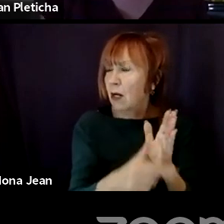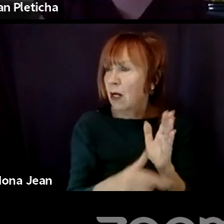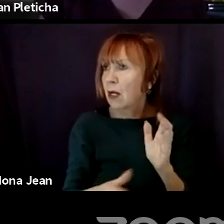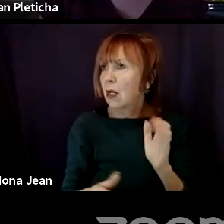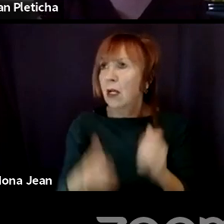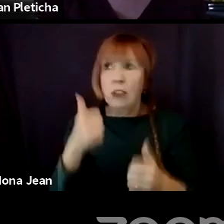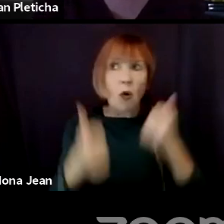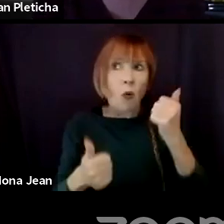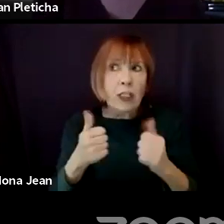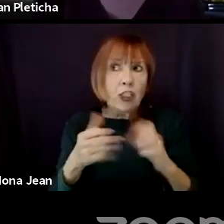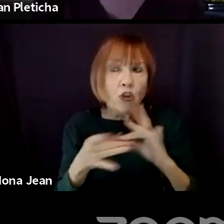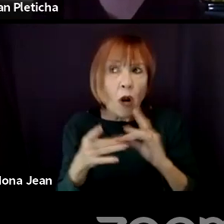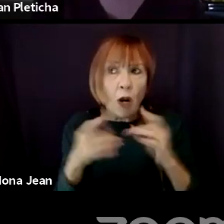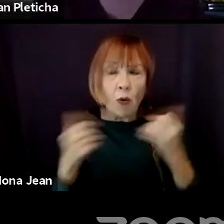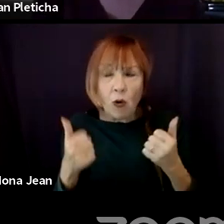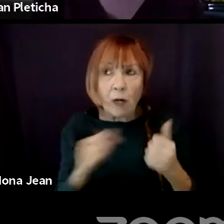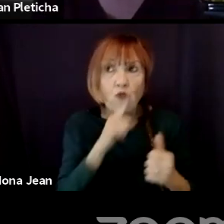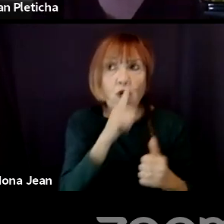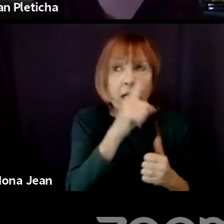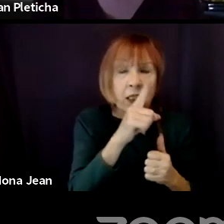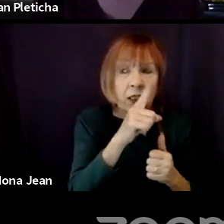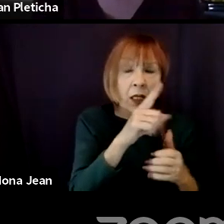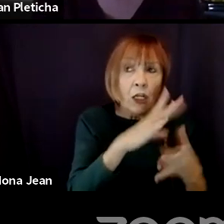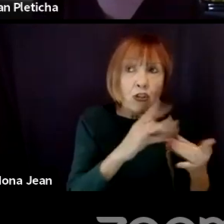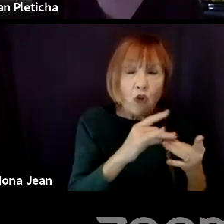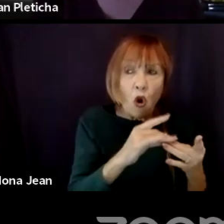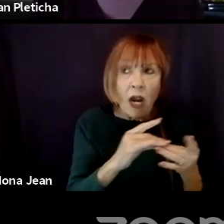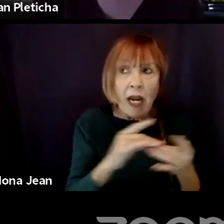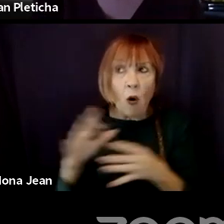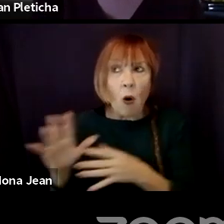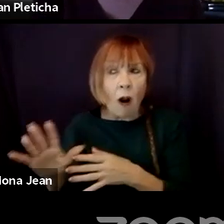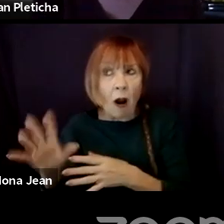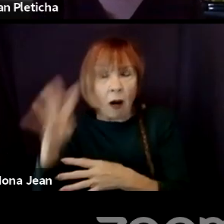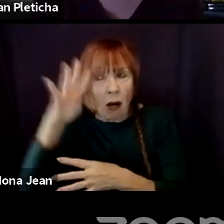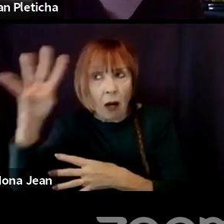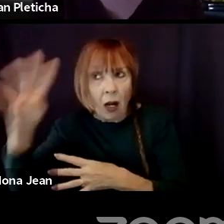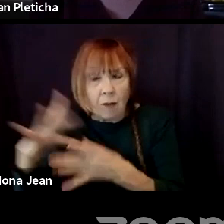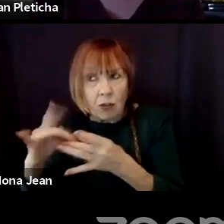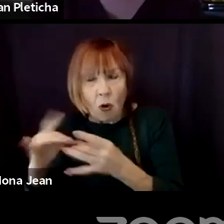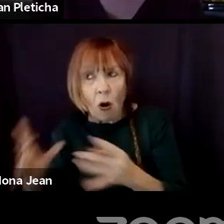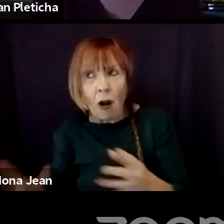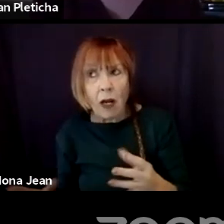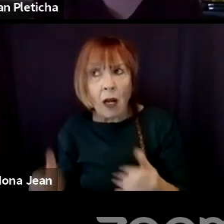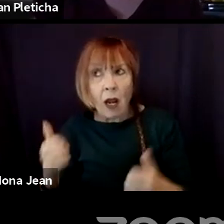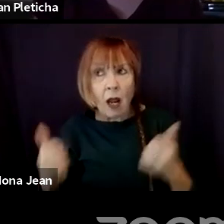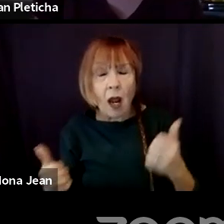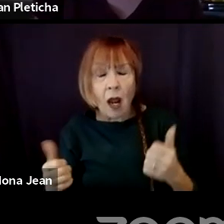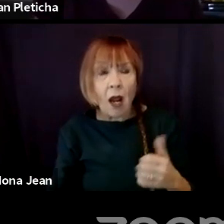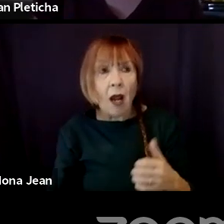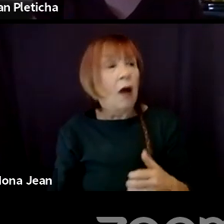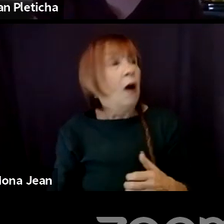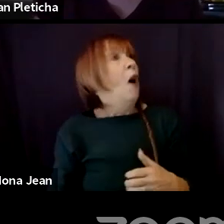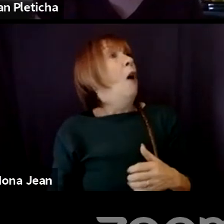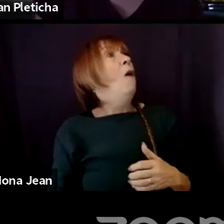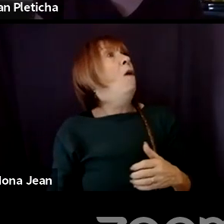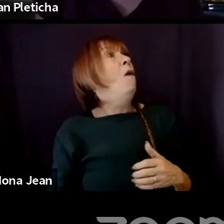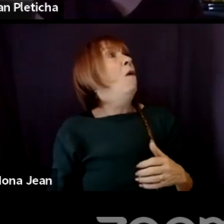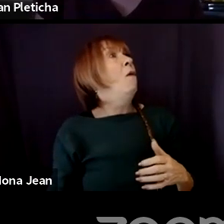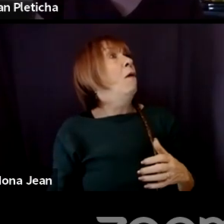I said, so then that season three, right? And he was like, oh, yeah and I was like, yeah, it's always about the story.